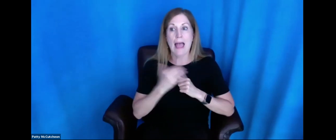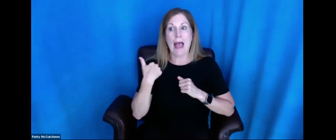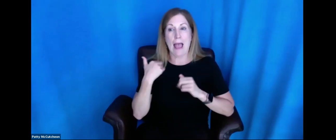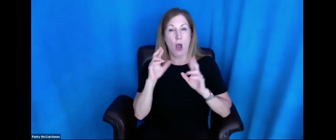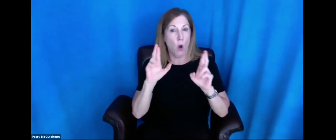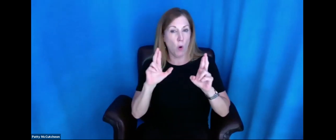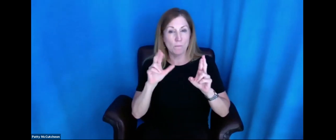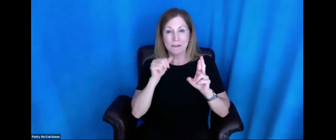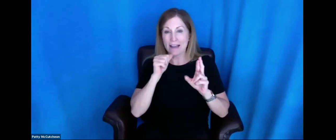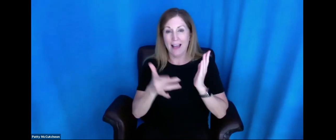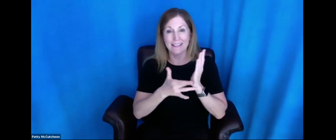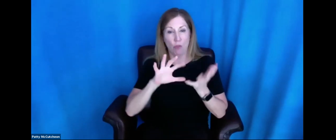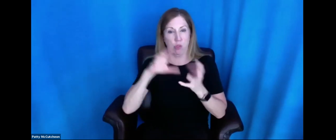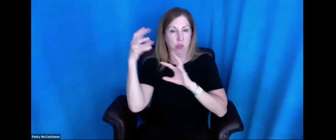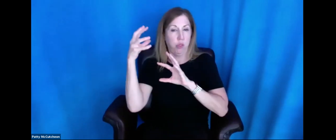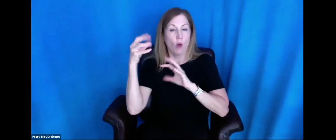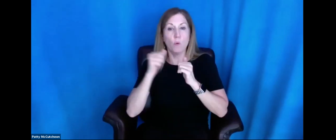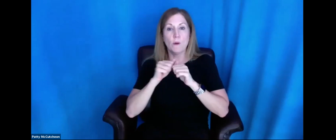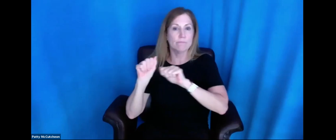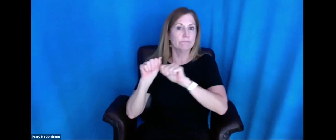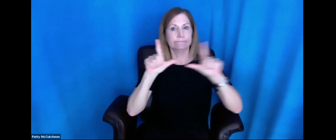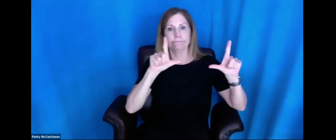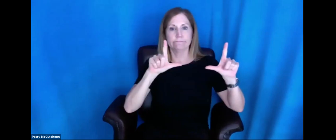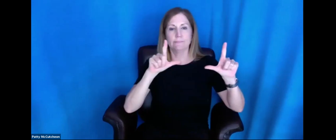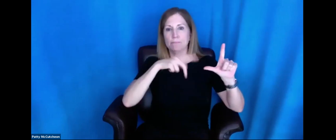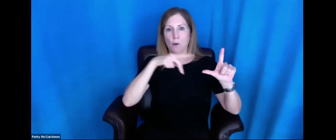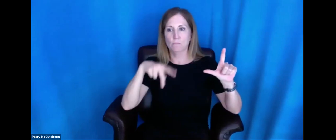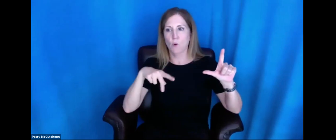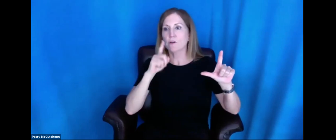technical logical problems.